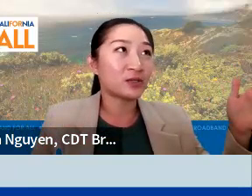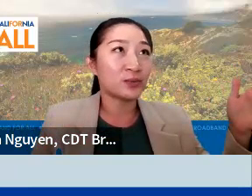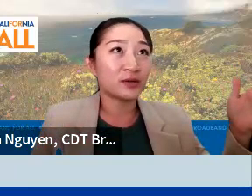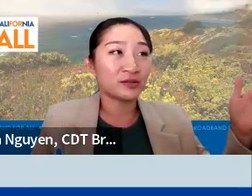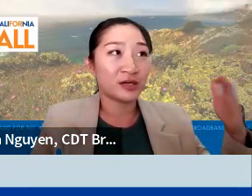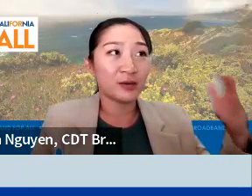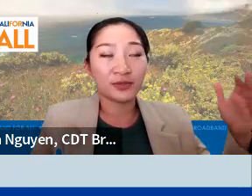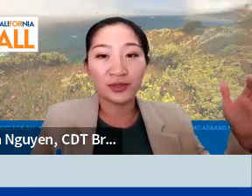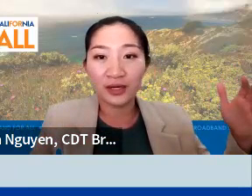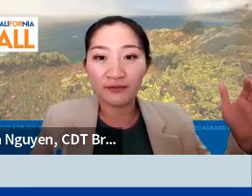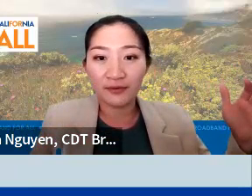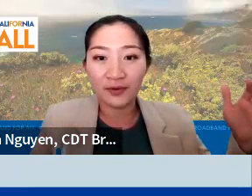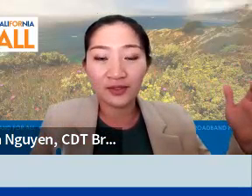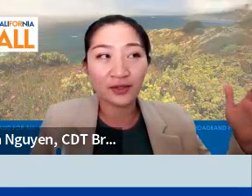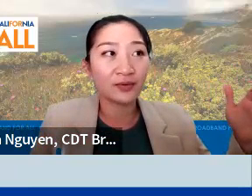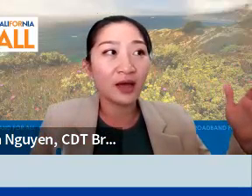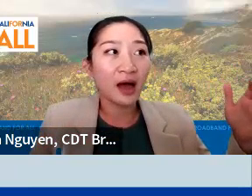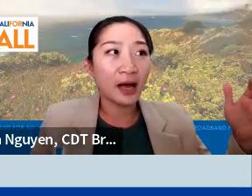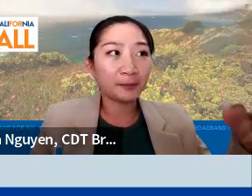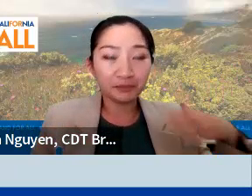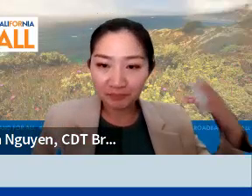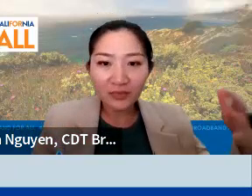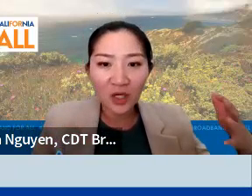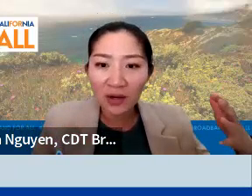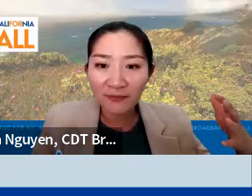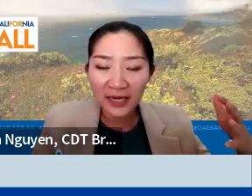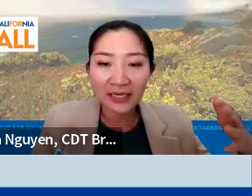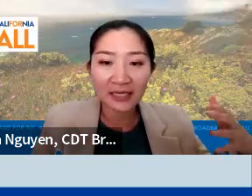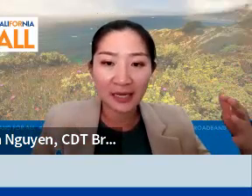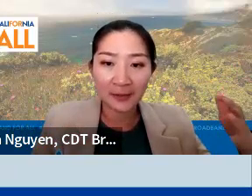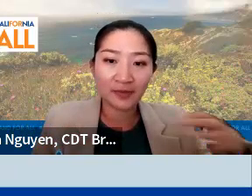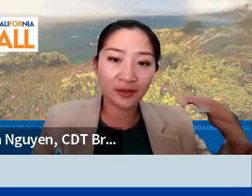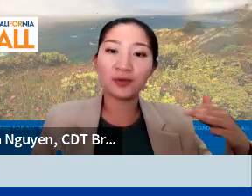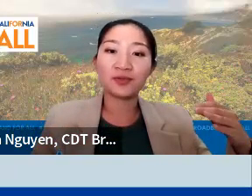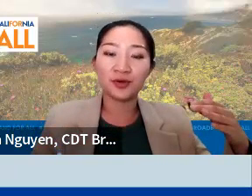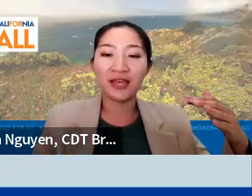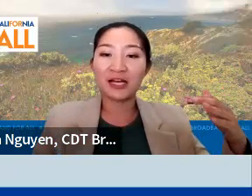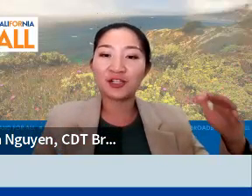to make sure there's an opportunity for folks to go off, Mike, and you know, use your reaction,